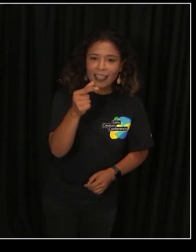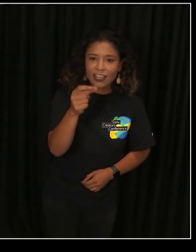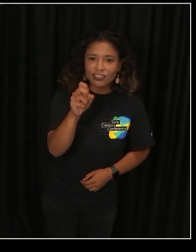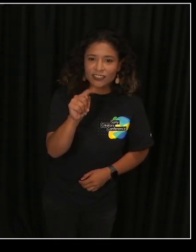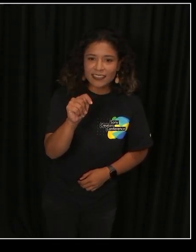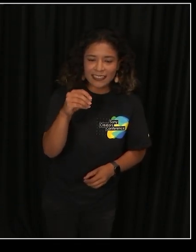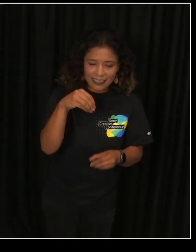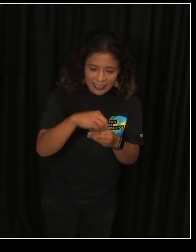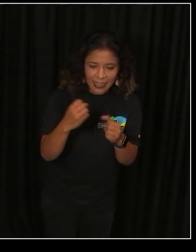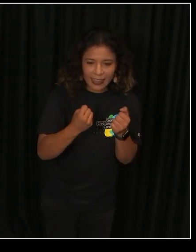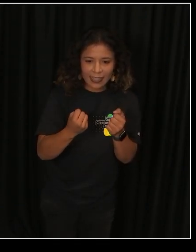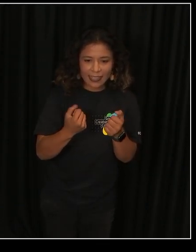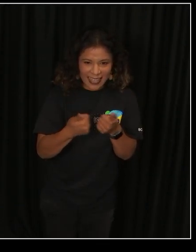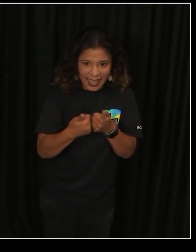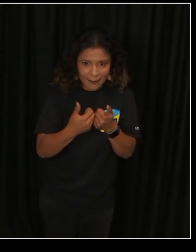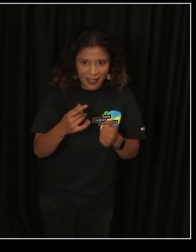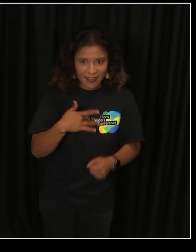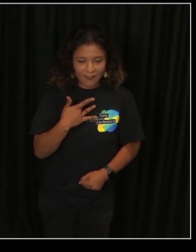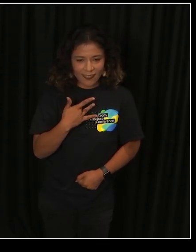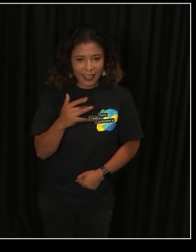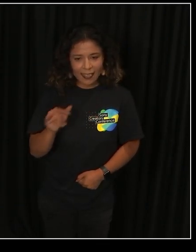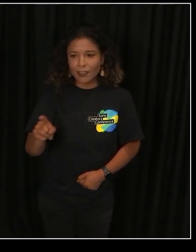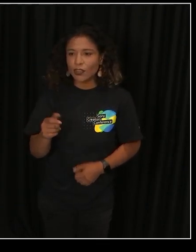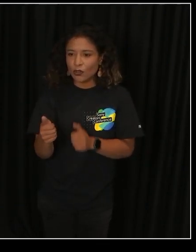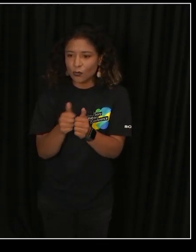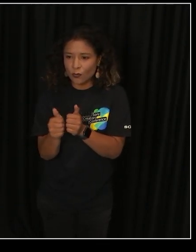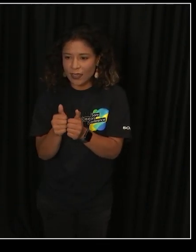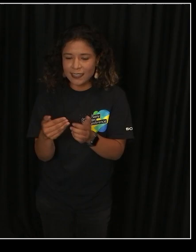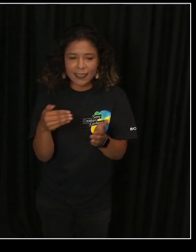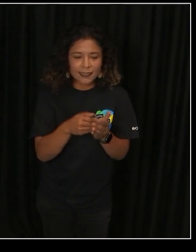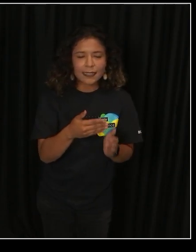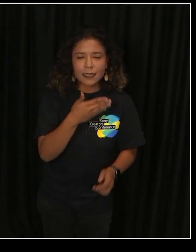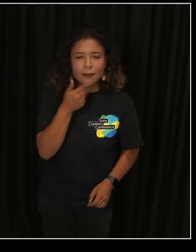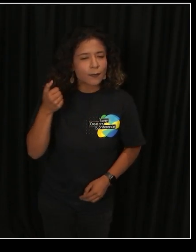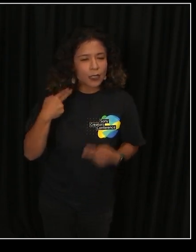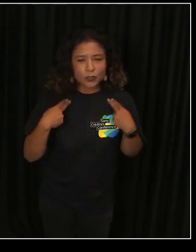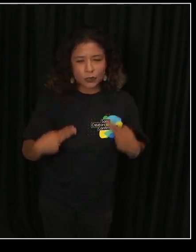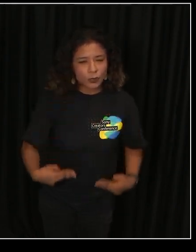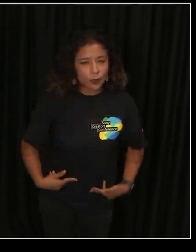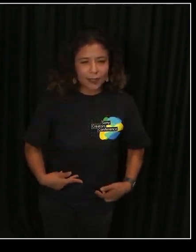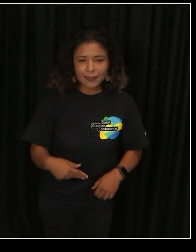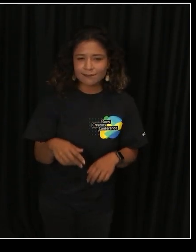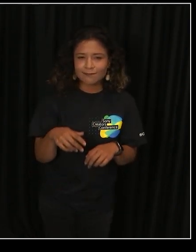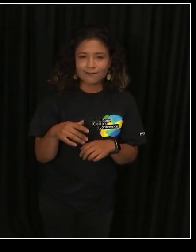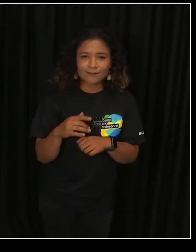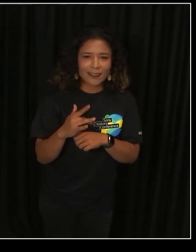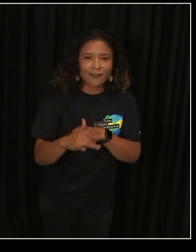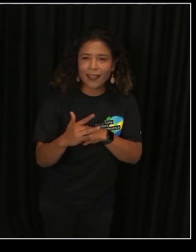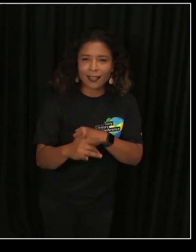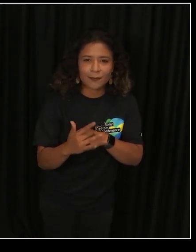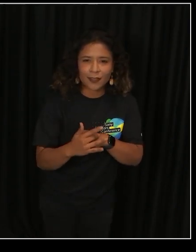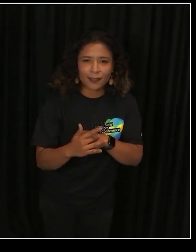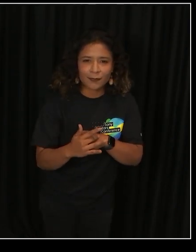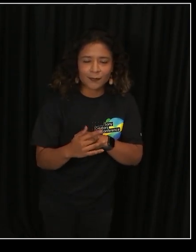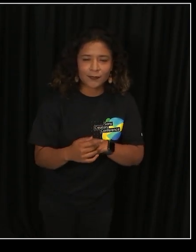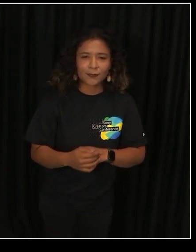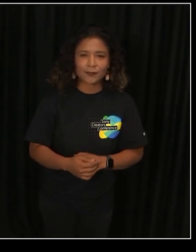they're racing against the best humans available. And so this kind of head to head racing experience